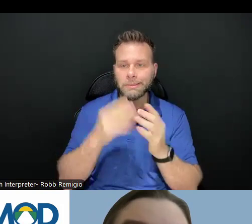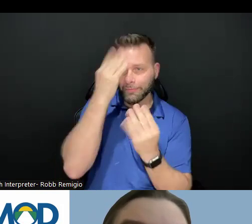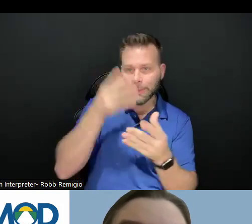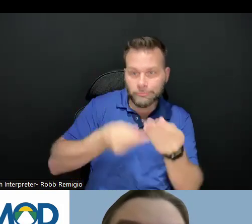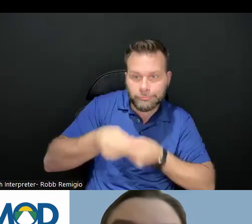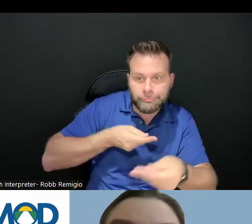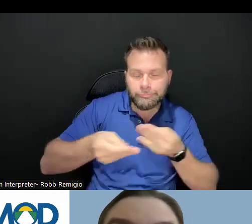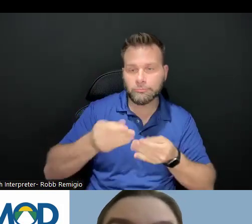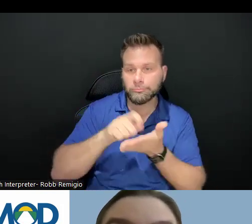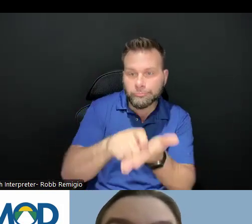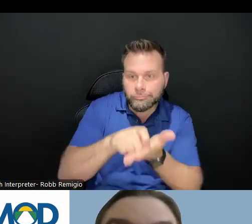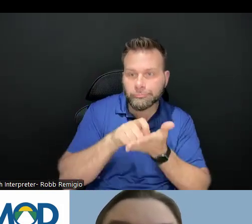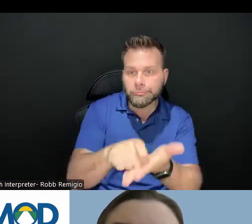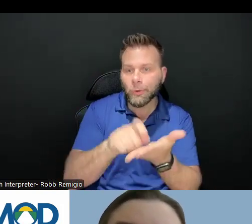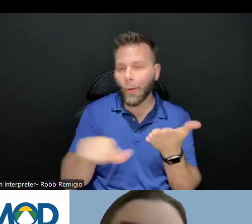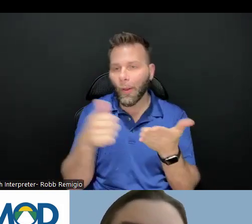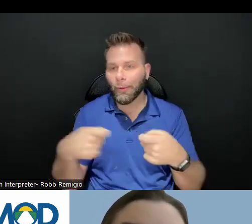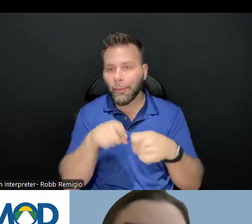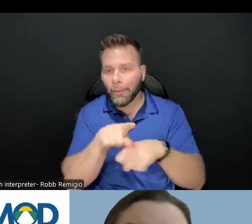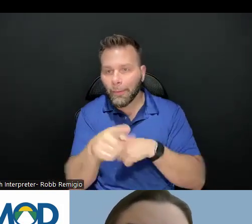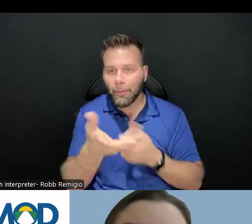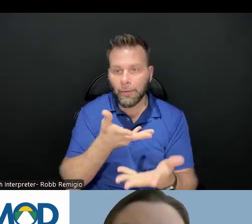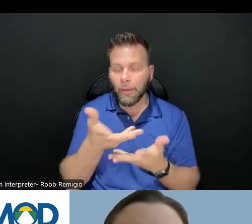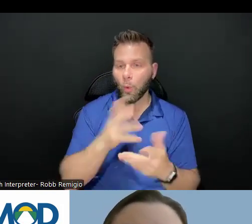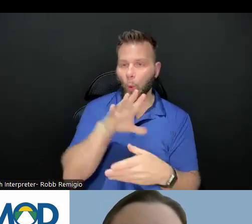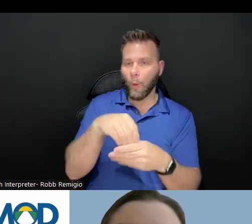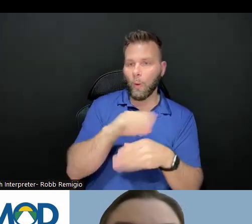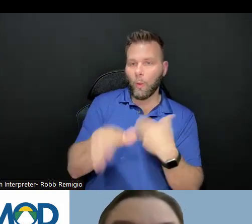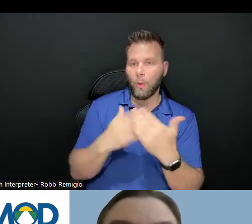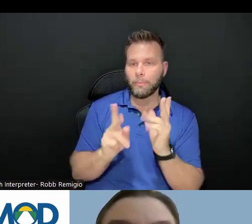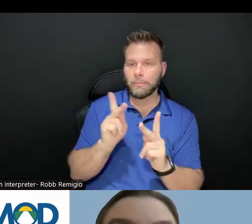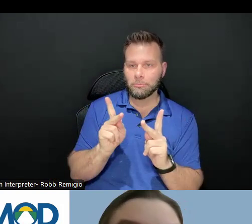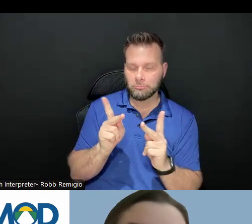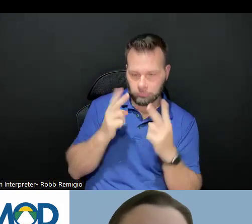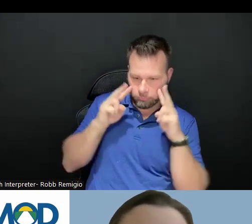information, which can be oral, written or otherwise. In a way that is clear to all parties involved in the